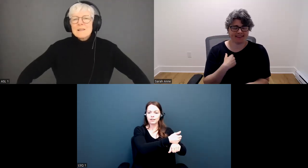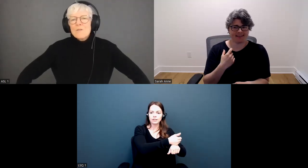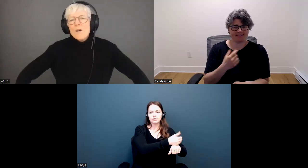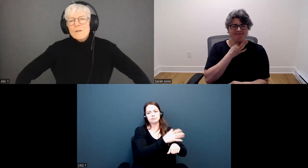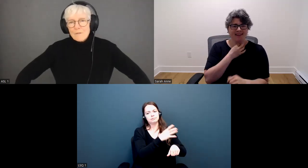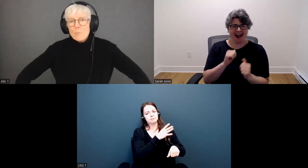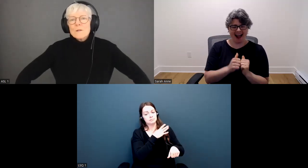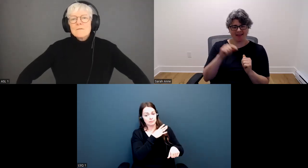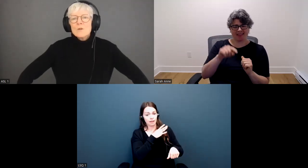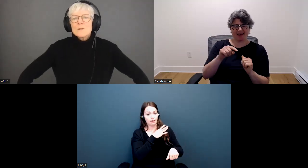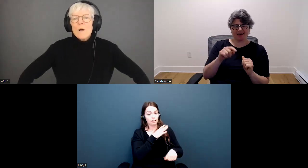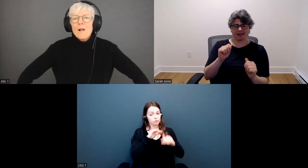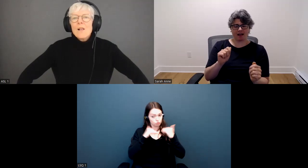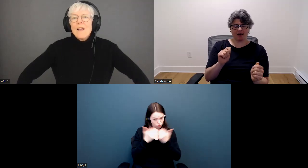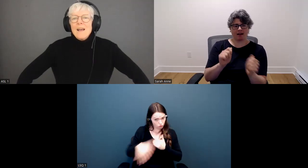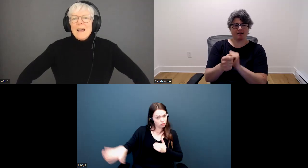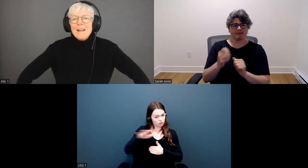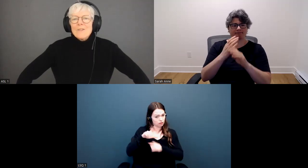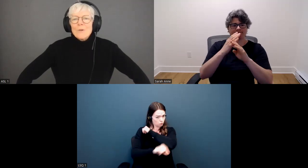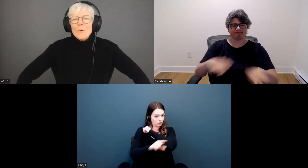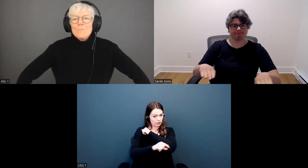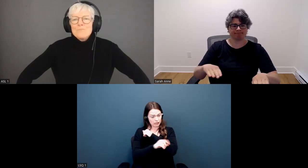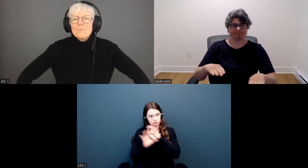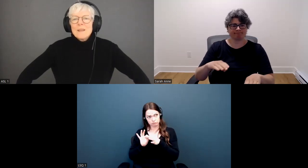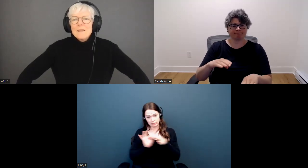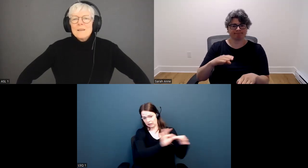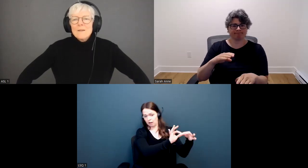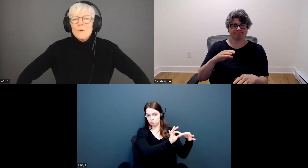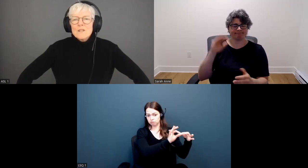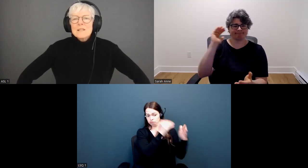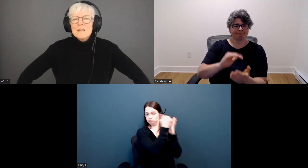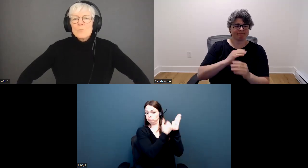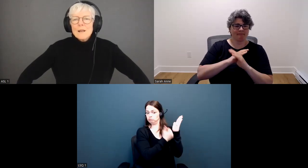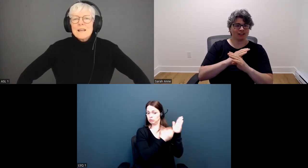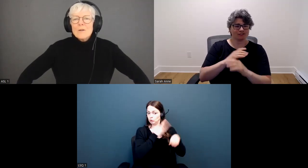because there are different points of view as well and so we just need to break down